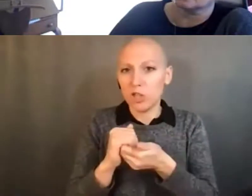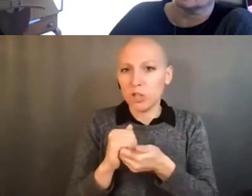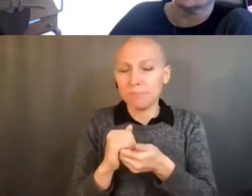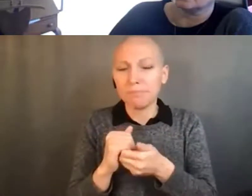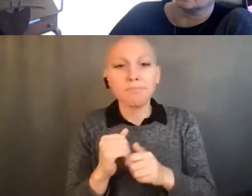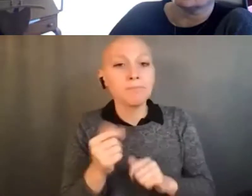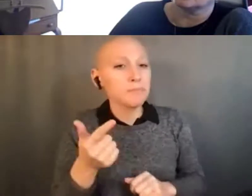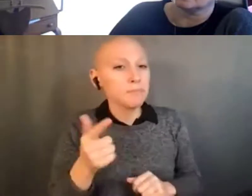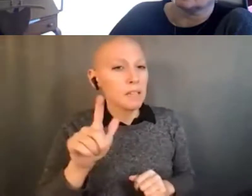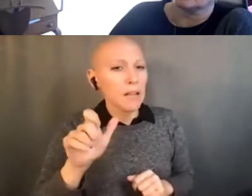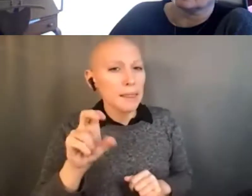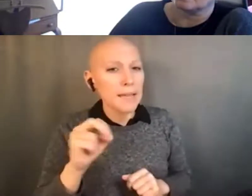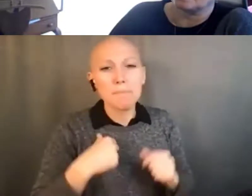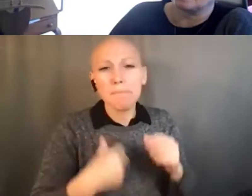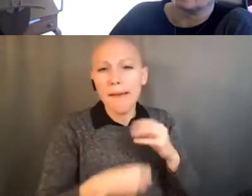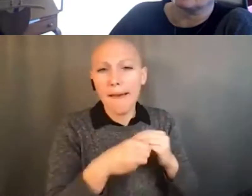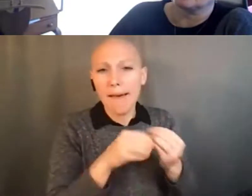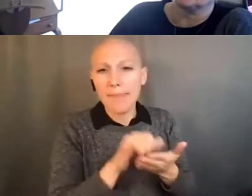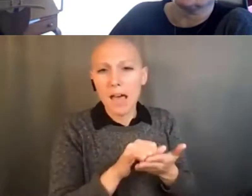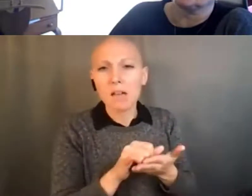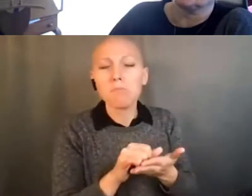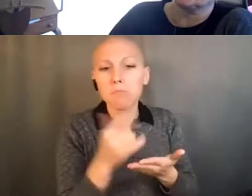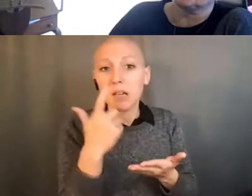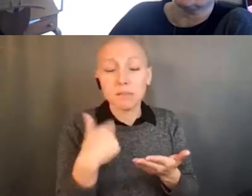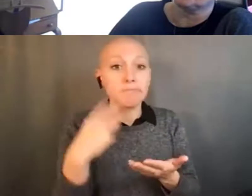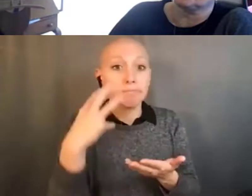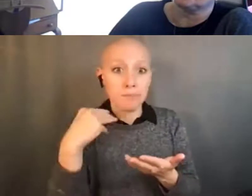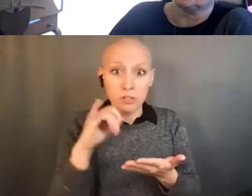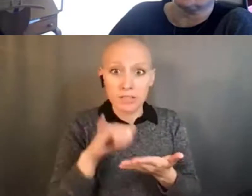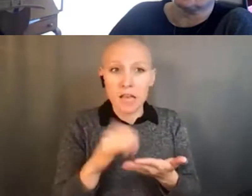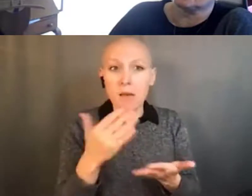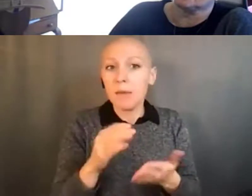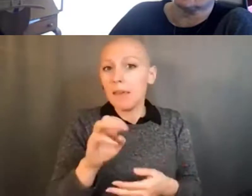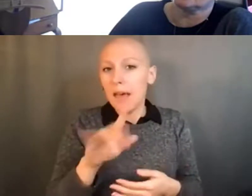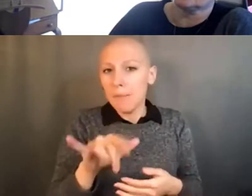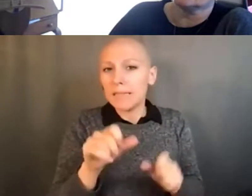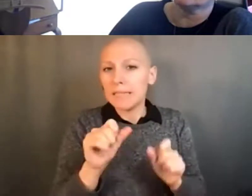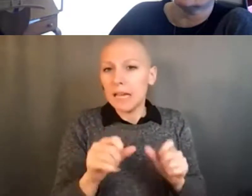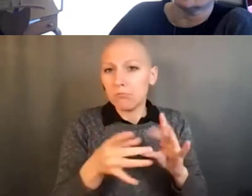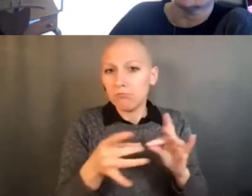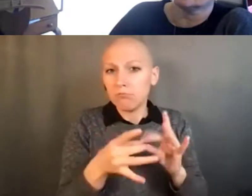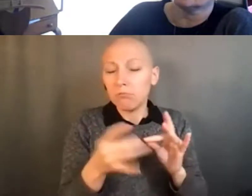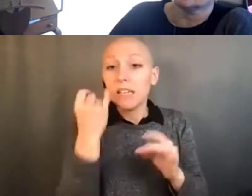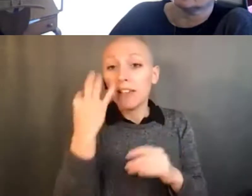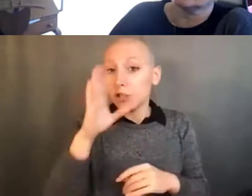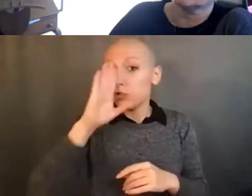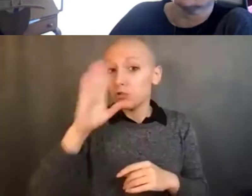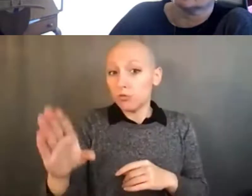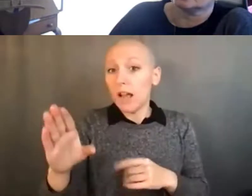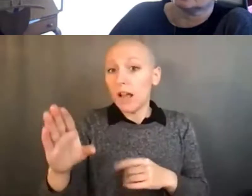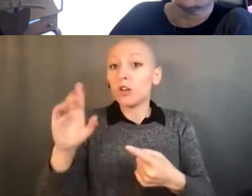So maybe Emily can speak to that. If it's a foreign direct to foreign award but they have a US collaborator,